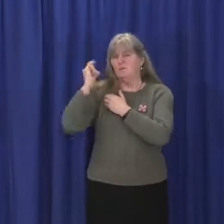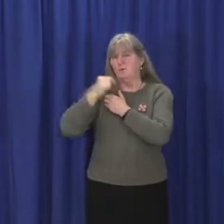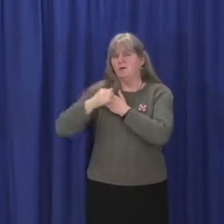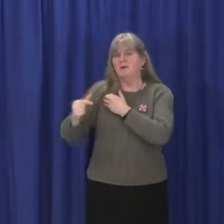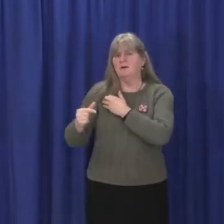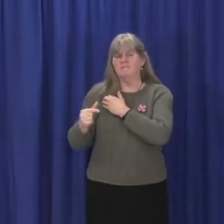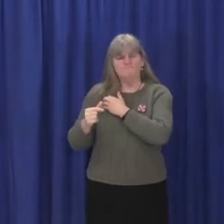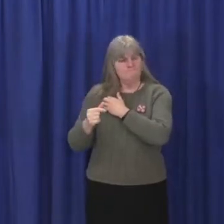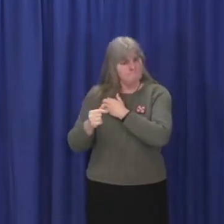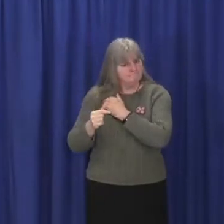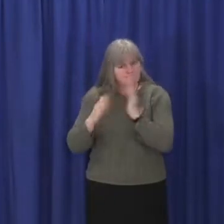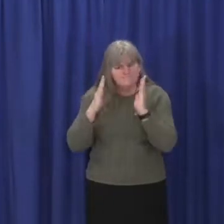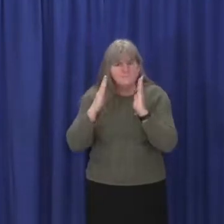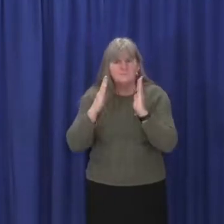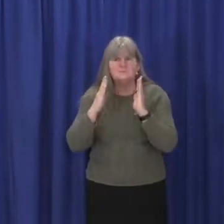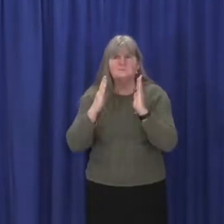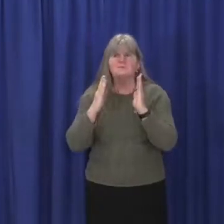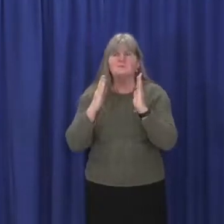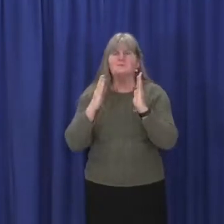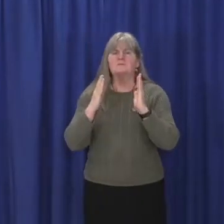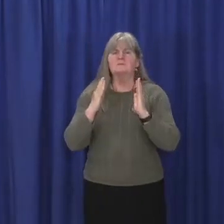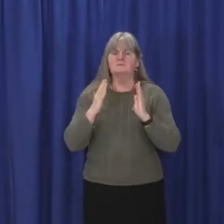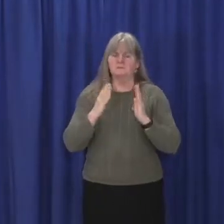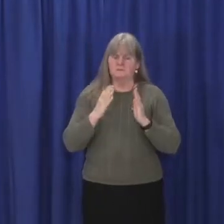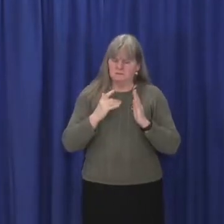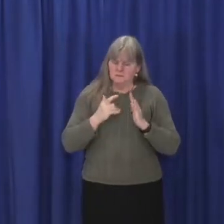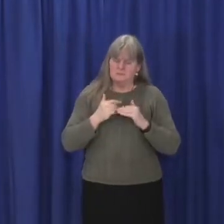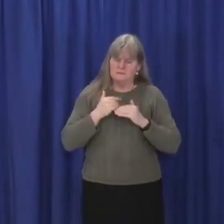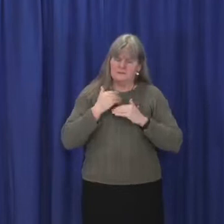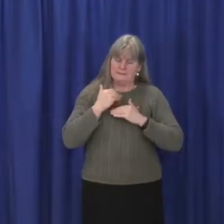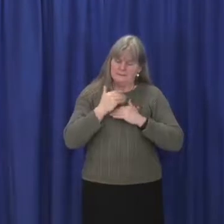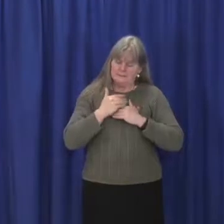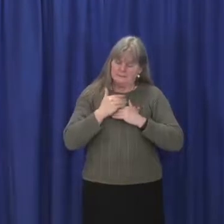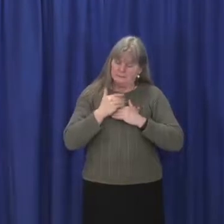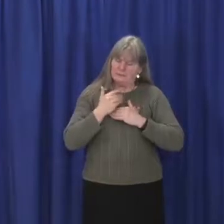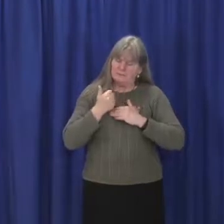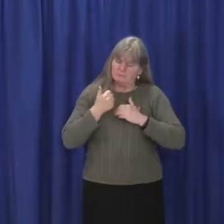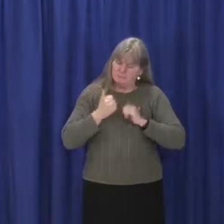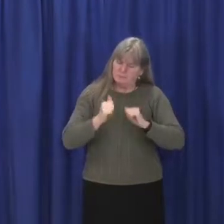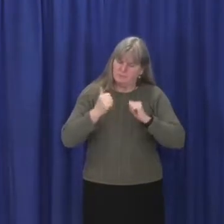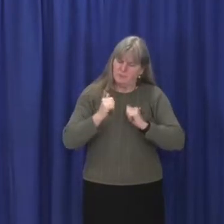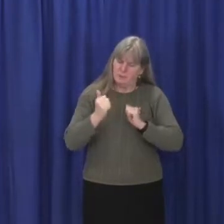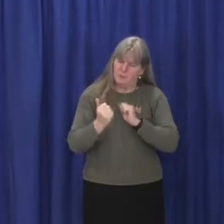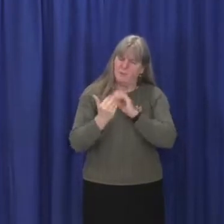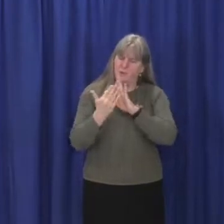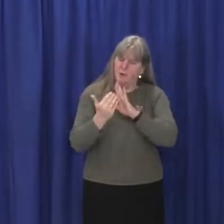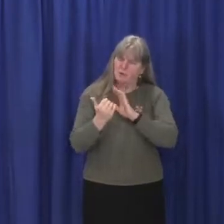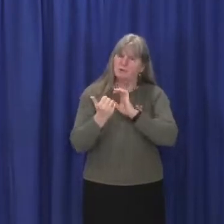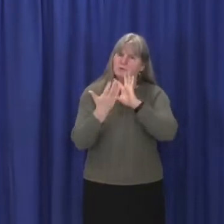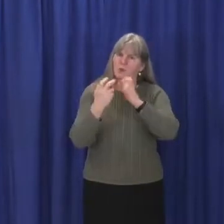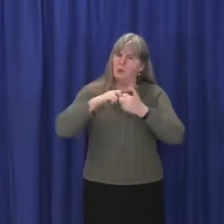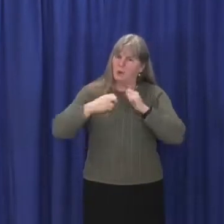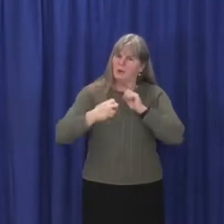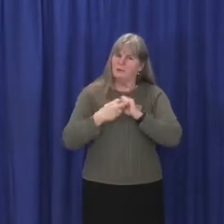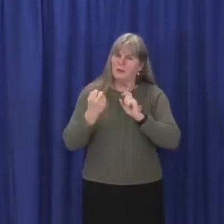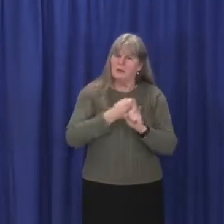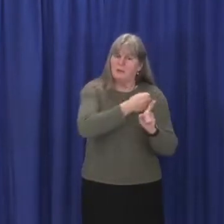We are on a-- on the pathway to addressing some of these long standing issues affecting our communities that